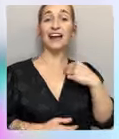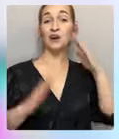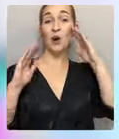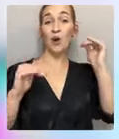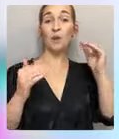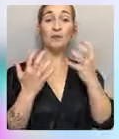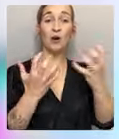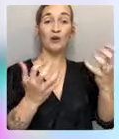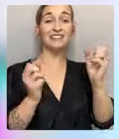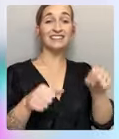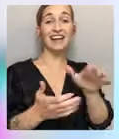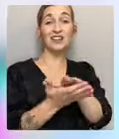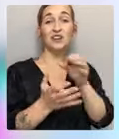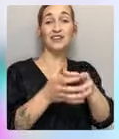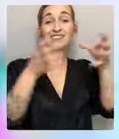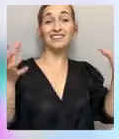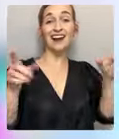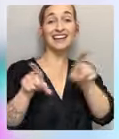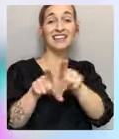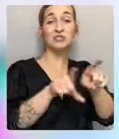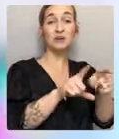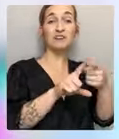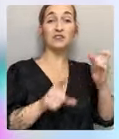and hope the audience can learn a lot as well from our discussion, just as me.